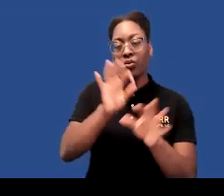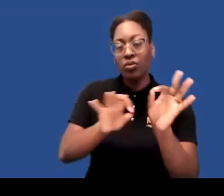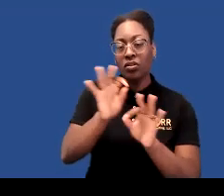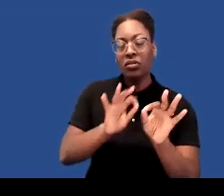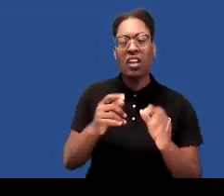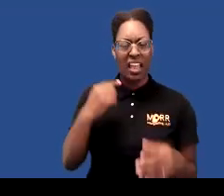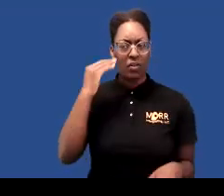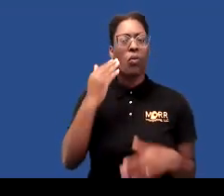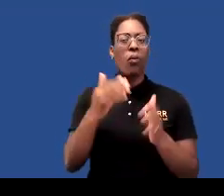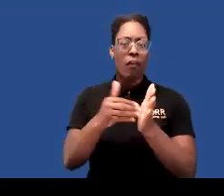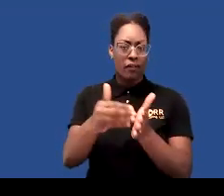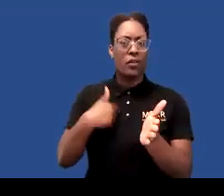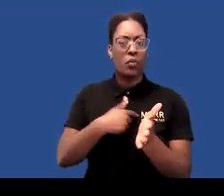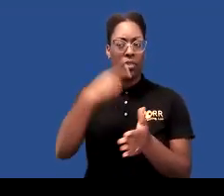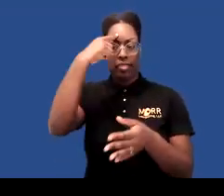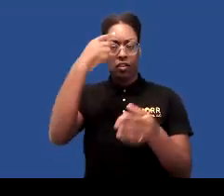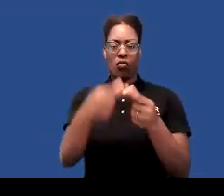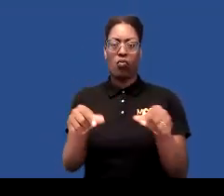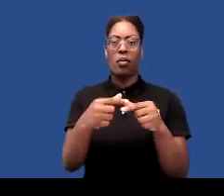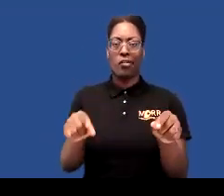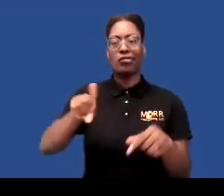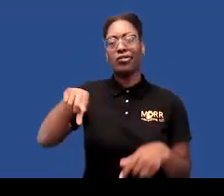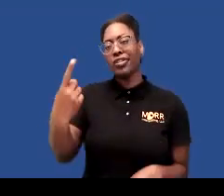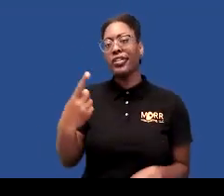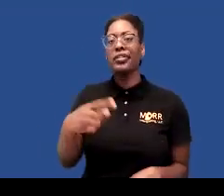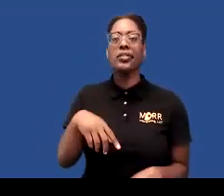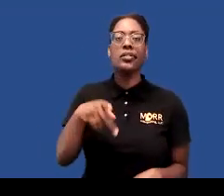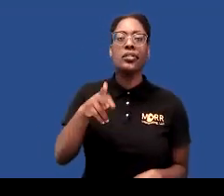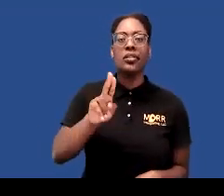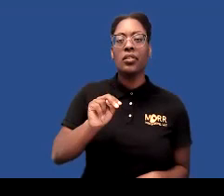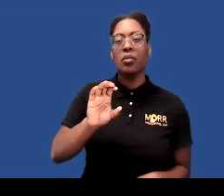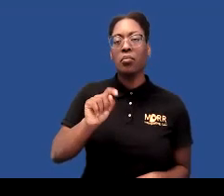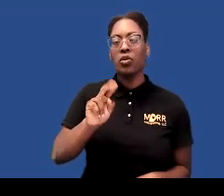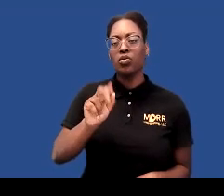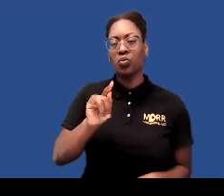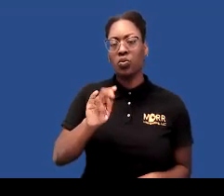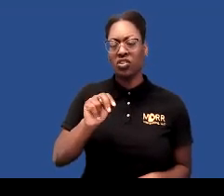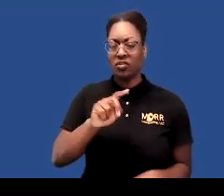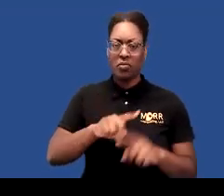but grammar extends to the whole meaning-making process. And so what I mean, and what I find